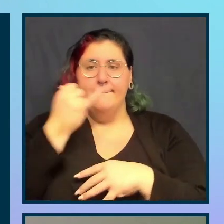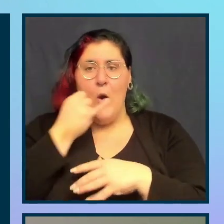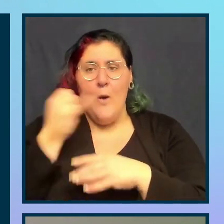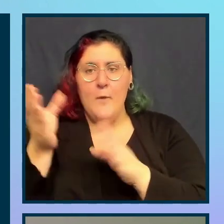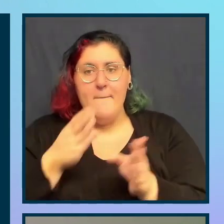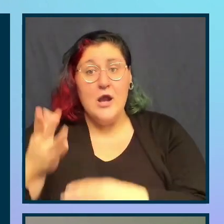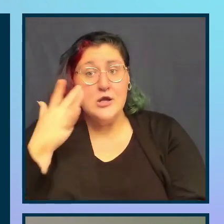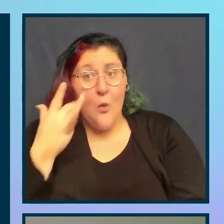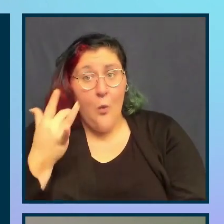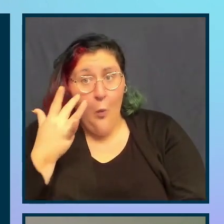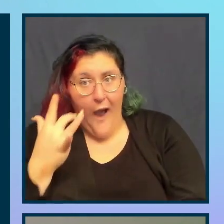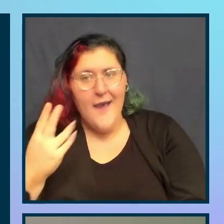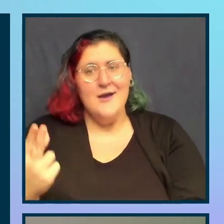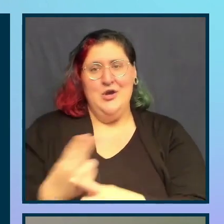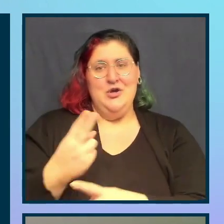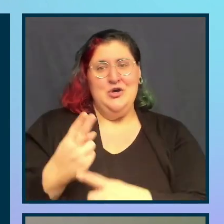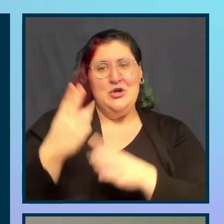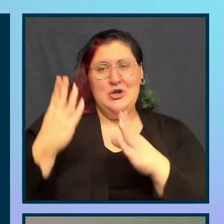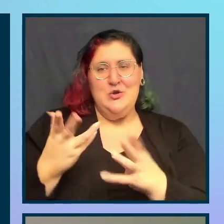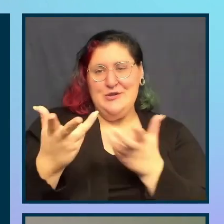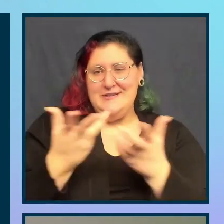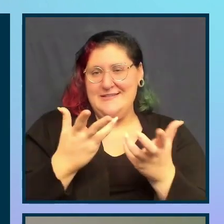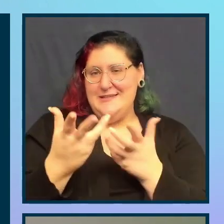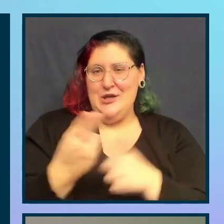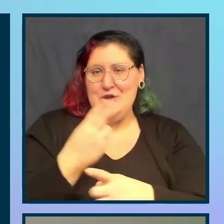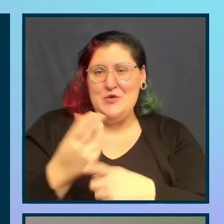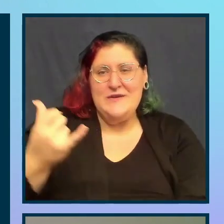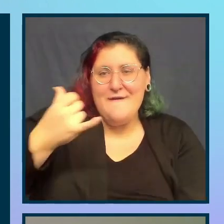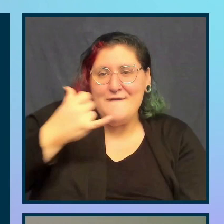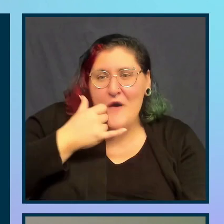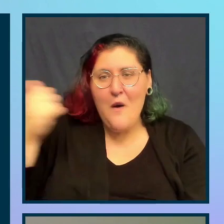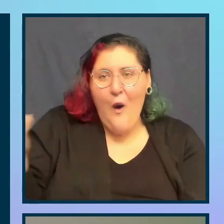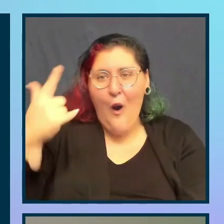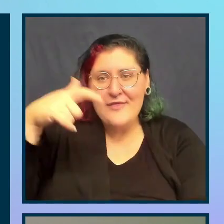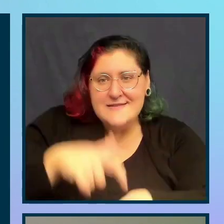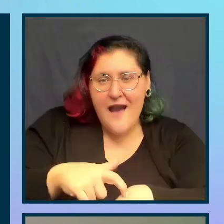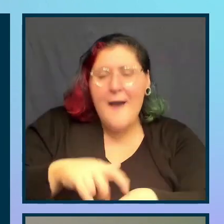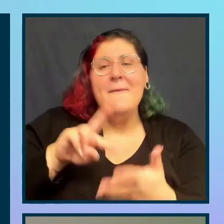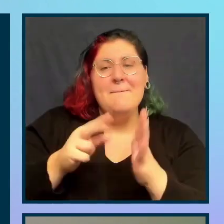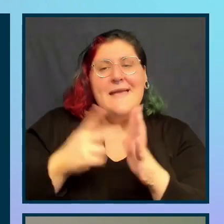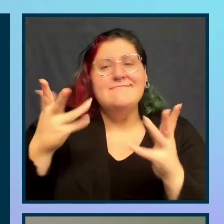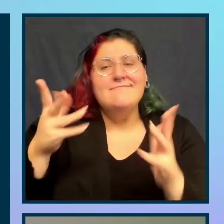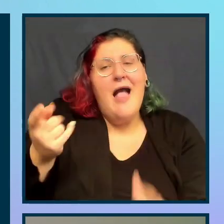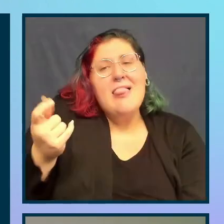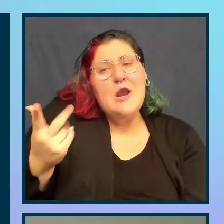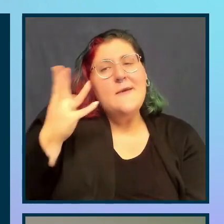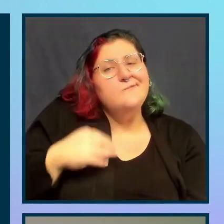built up from patterns on native platforms. And it can be useful to see how those, like if there are any of those